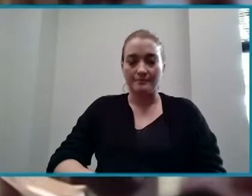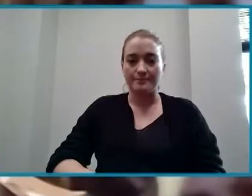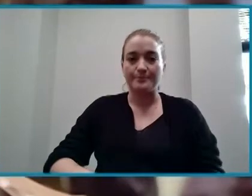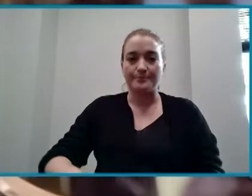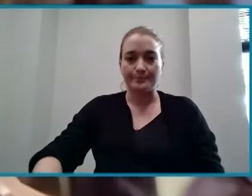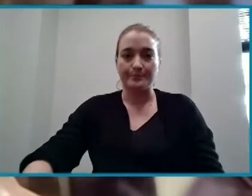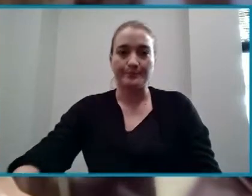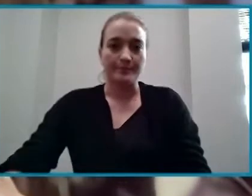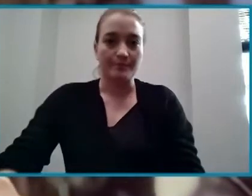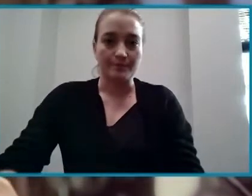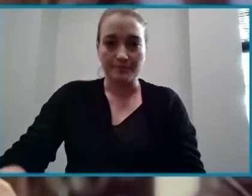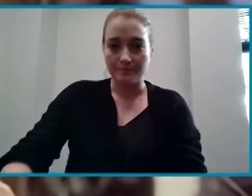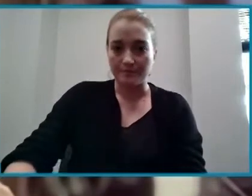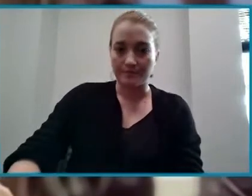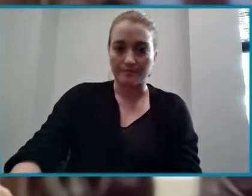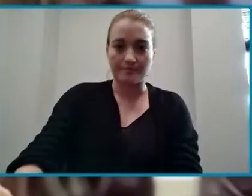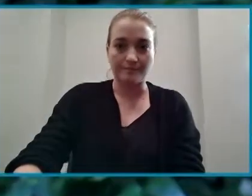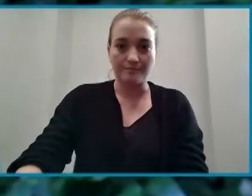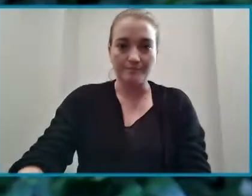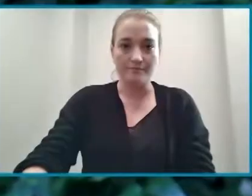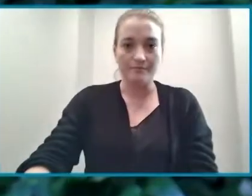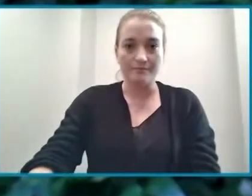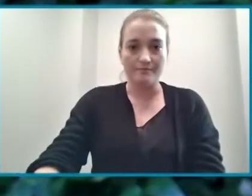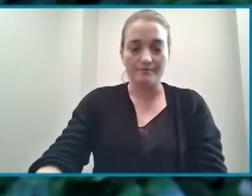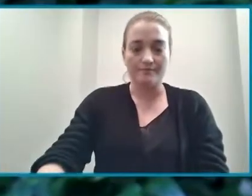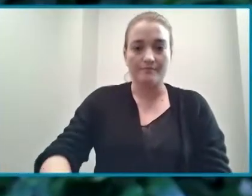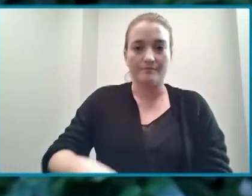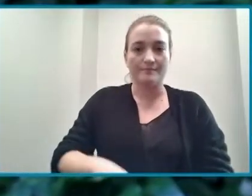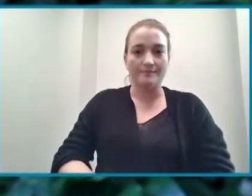it's called Variety Show, where different groups of,